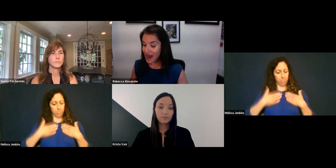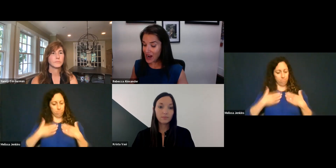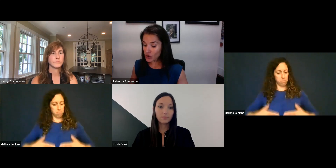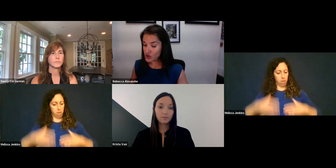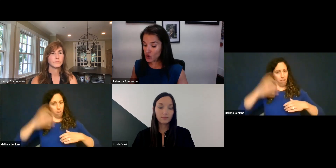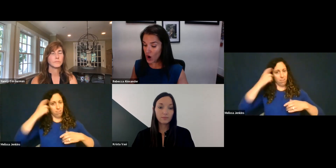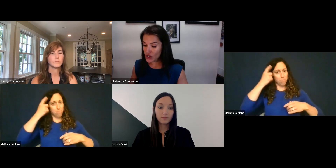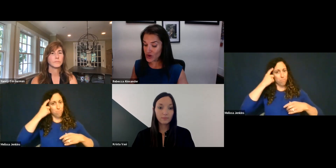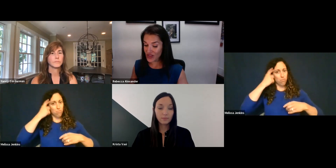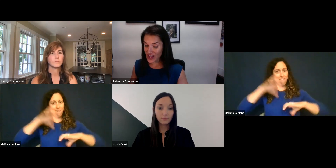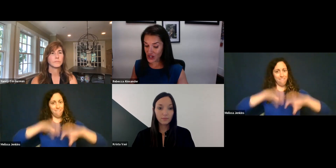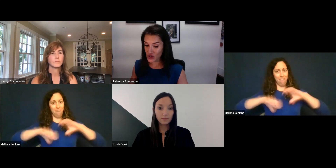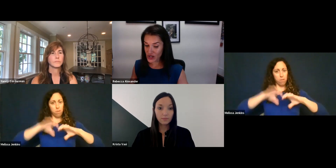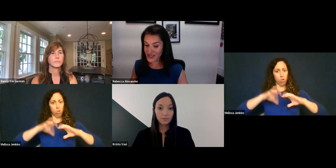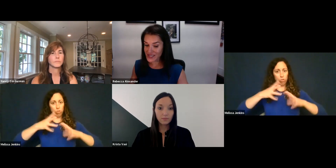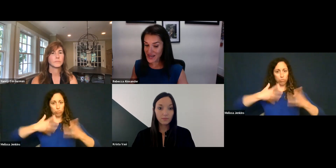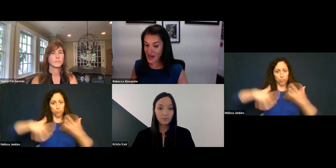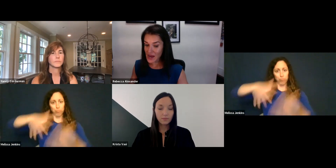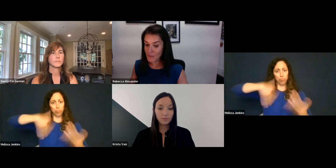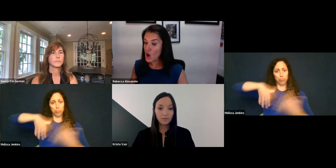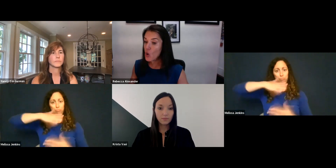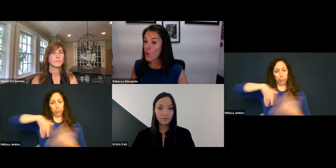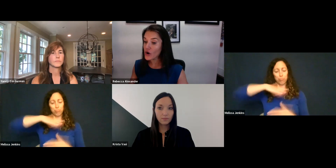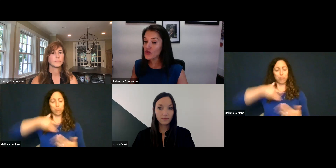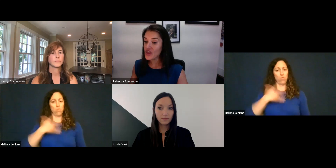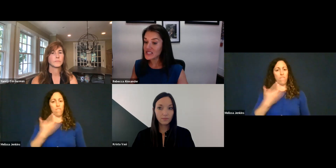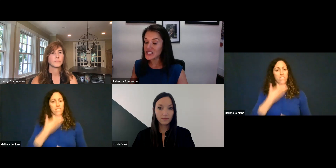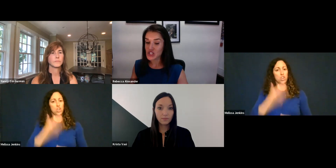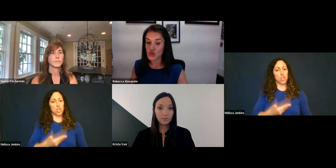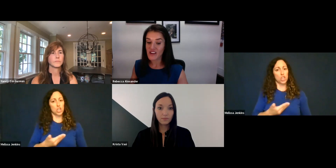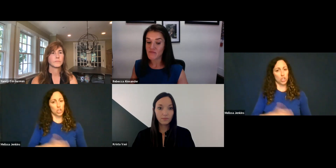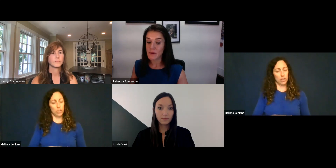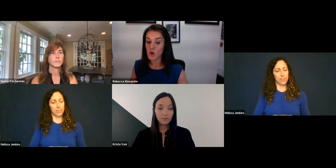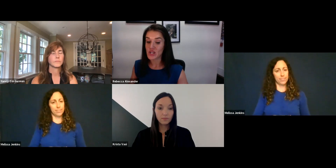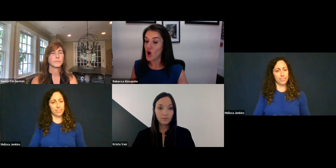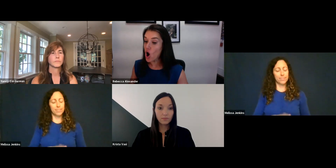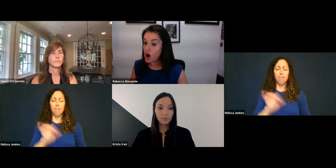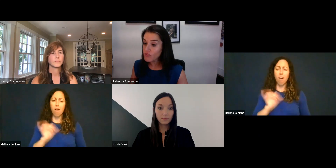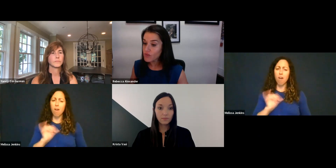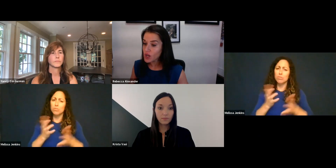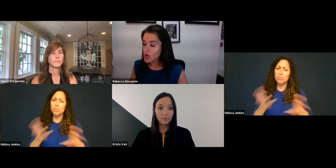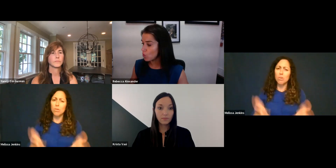And I also want you to think, during this time. What are the things that you have been putting off?